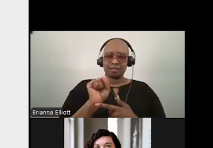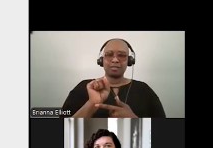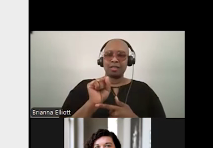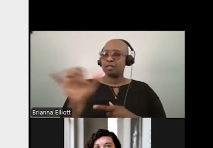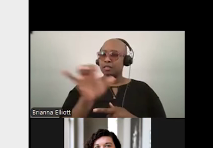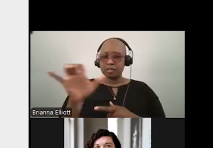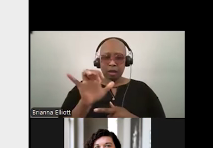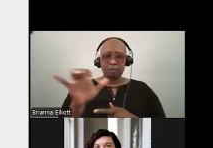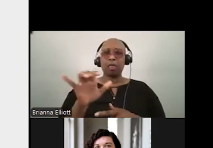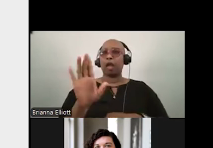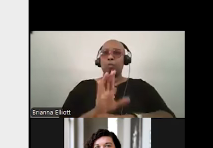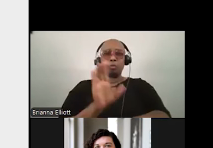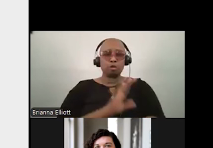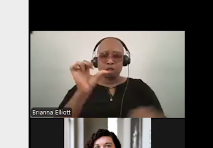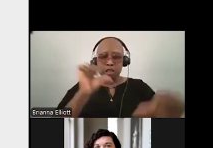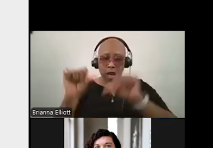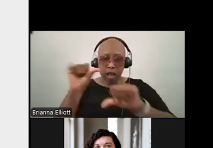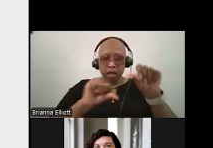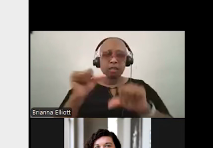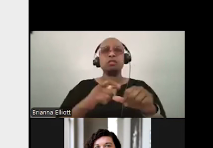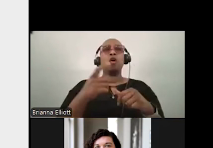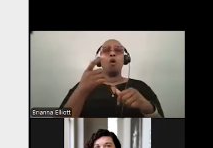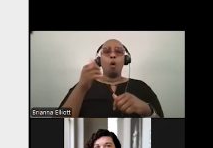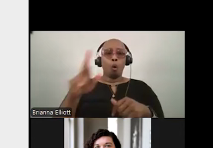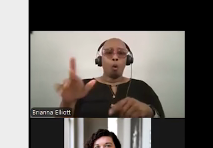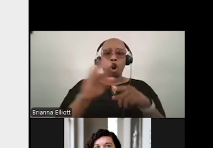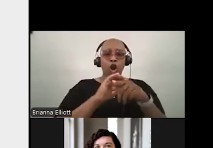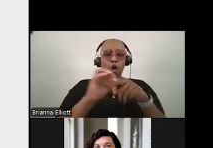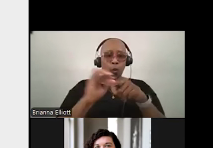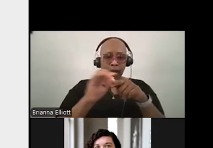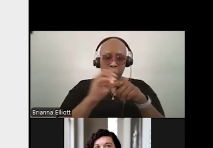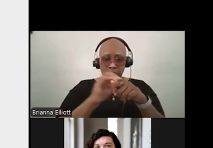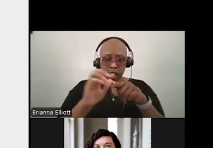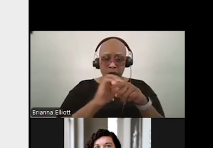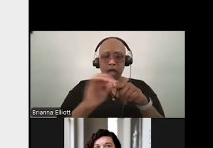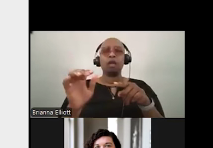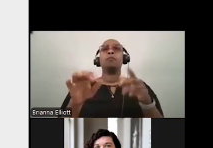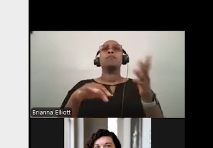or you're doing web coding. There's tags. And so that idea of what computers can read in tagging,